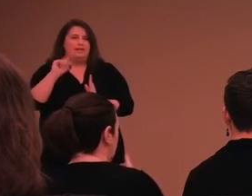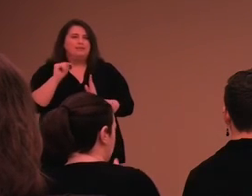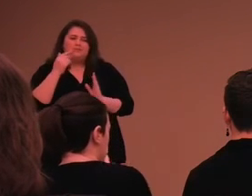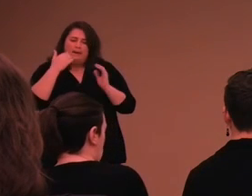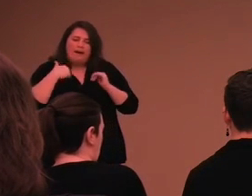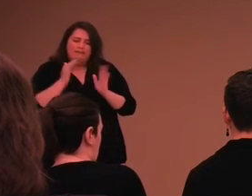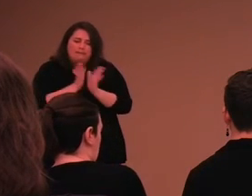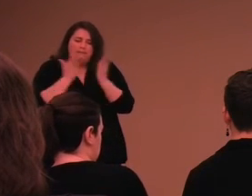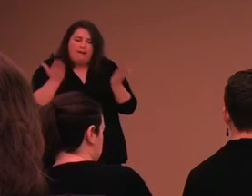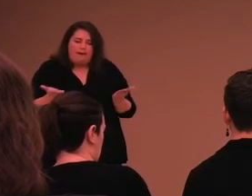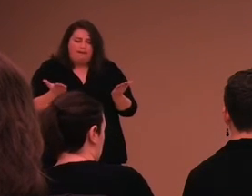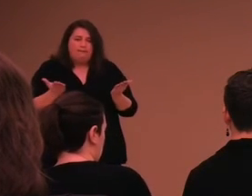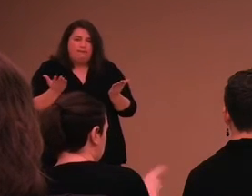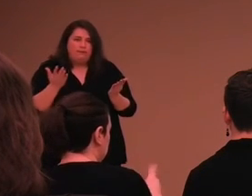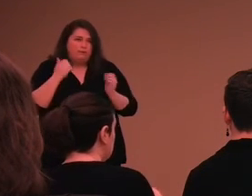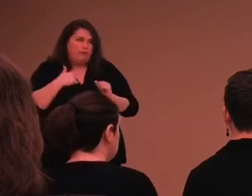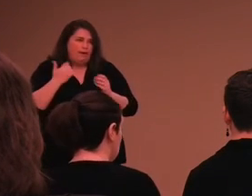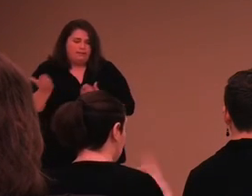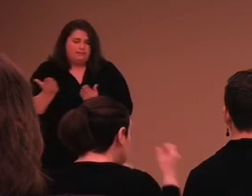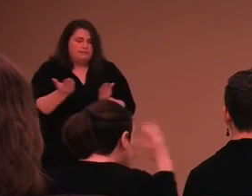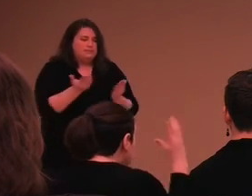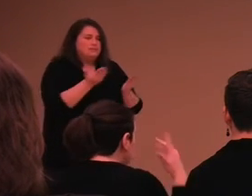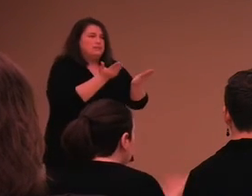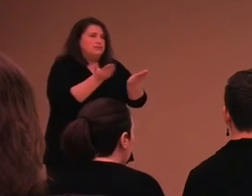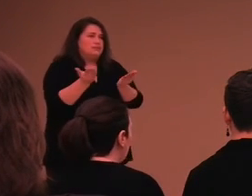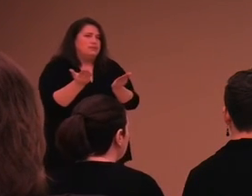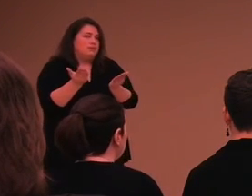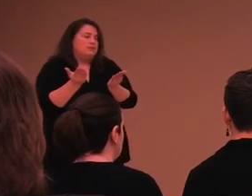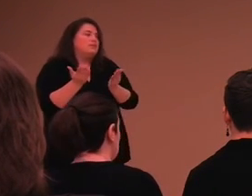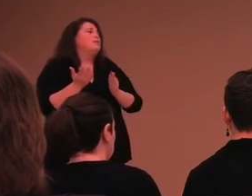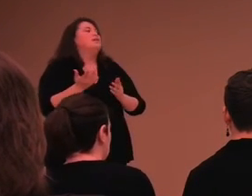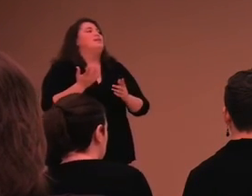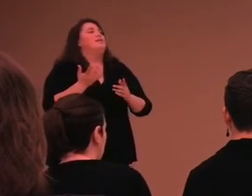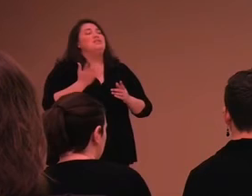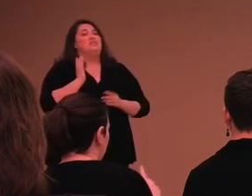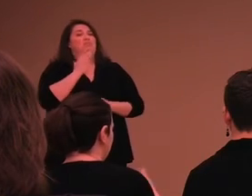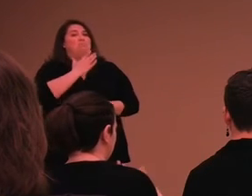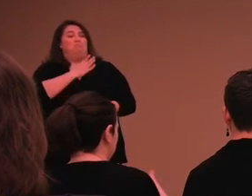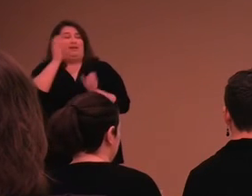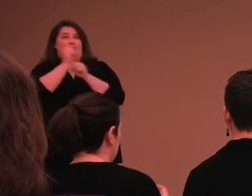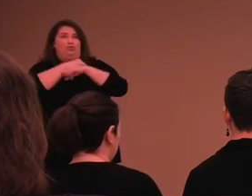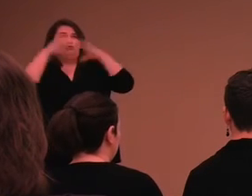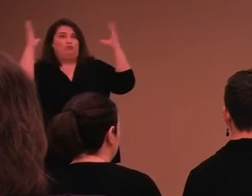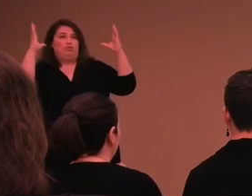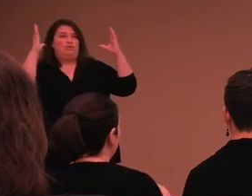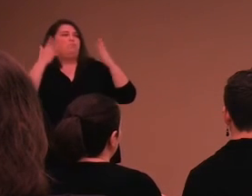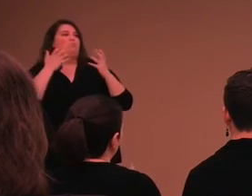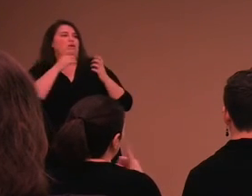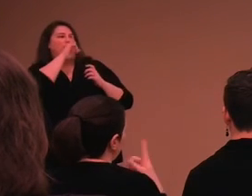My dream would us to be able to do that and then make those labels of available for free so someone could